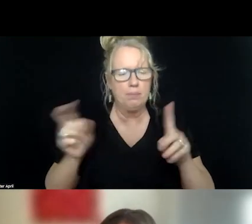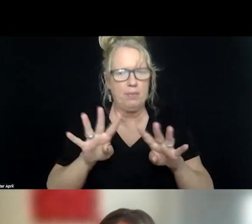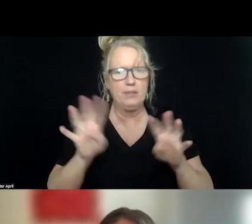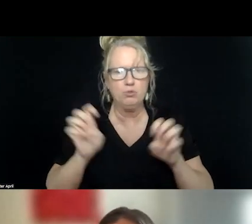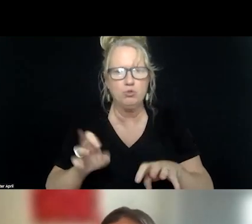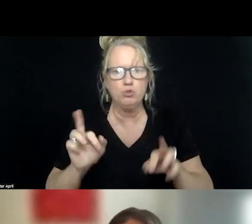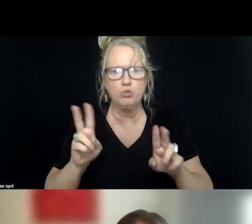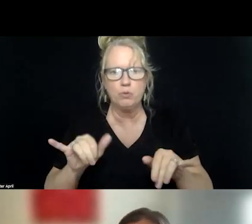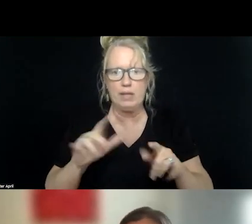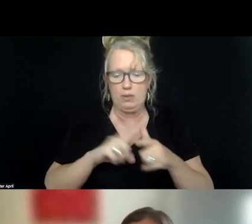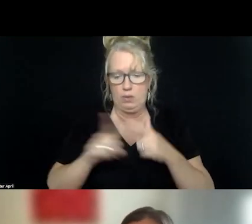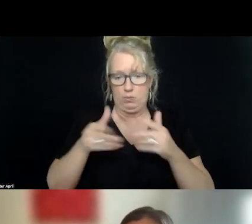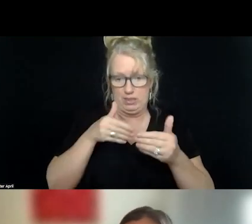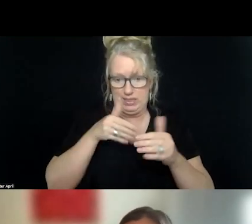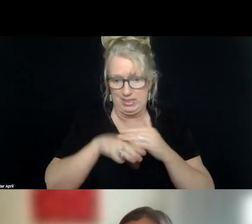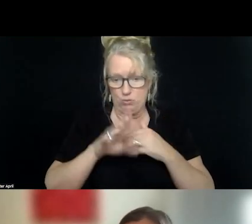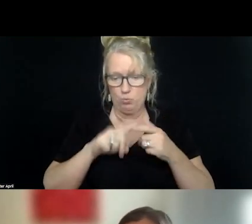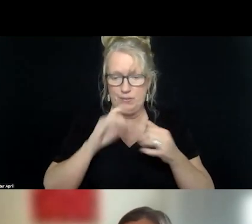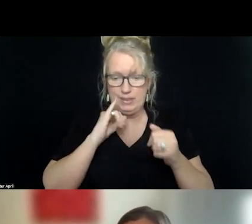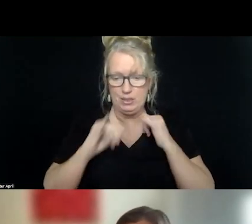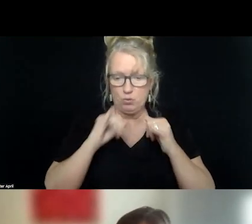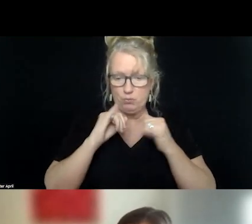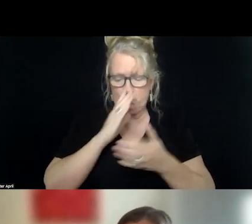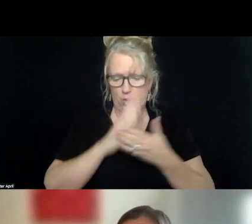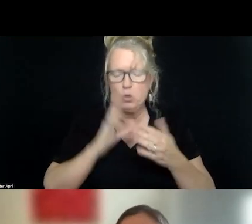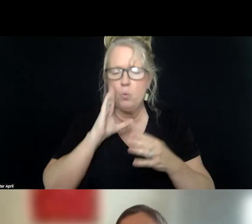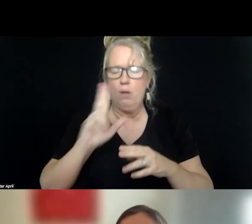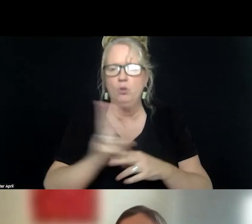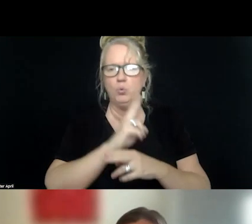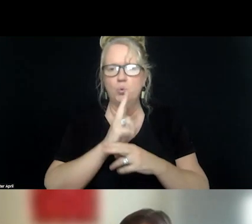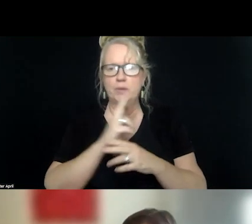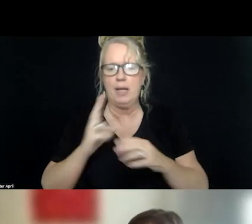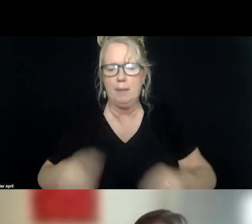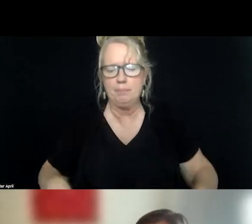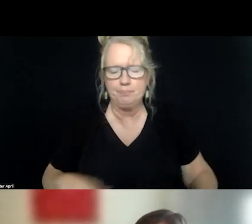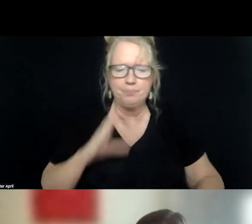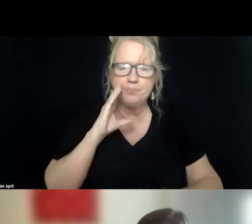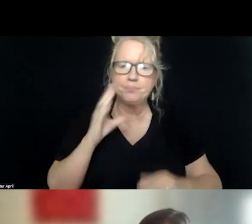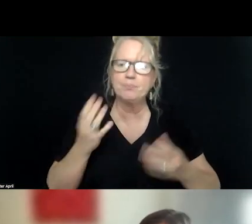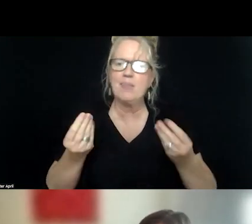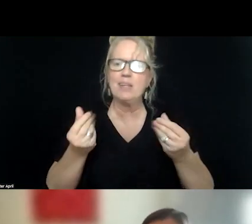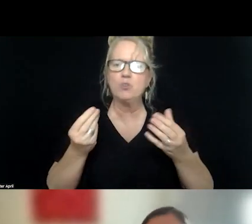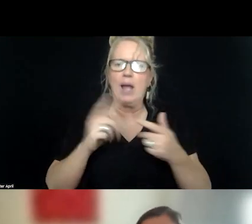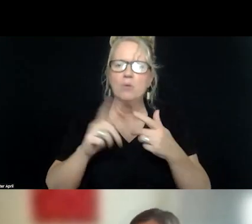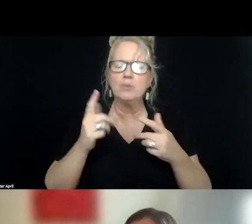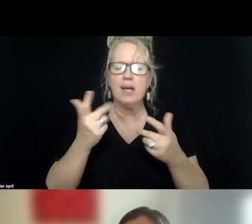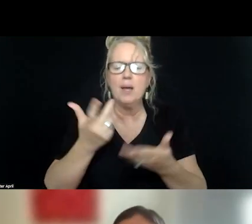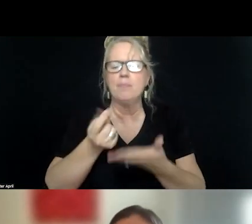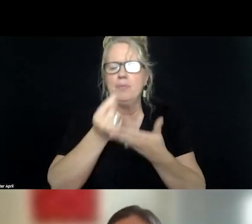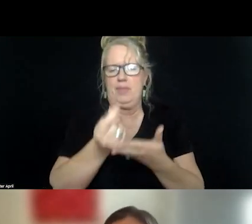AS I MOVE TO THE INTERVIEW PORTION, I WILL BE USED GROUND THEORY, WHICH IS A VERY EMERGENT MODEL.